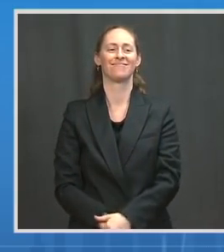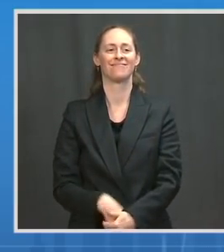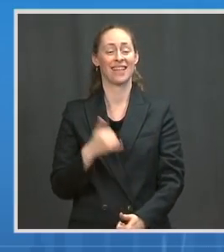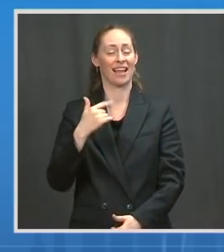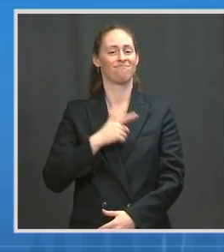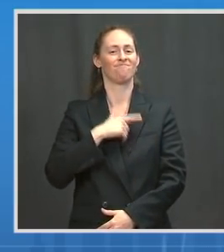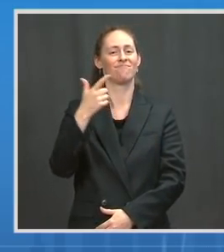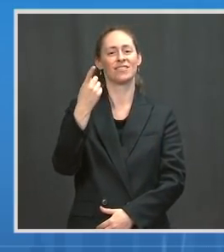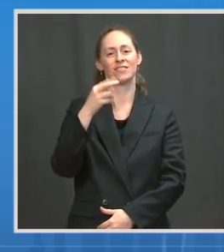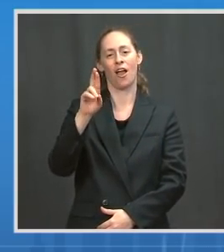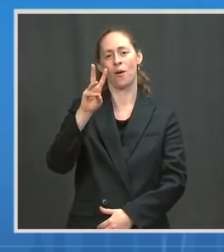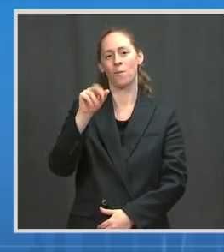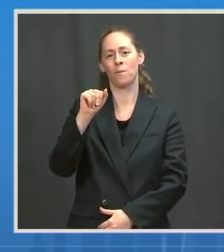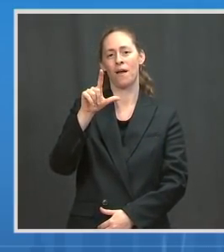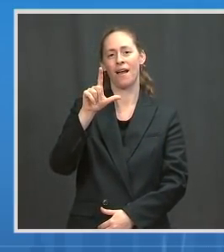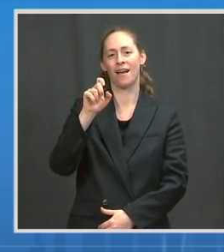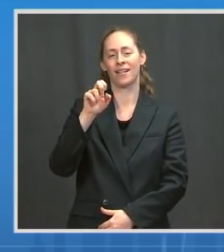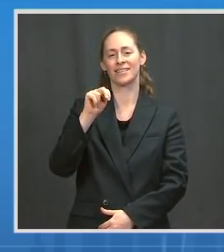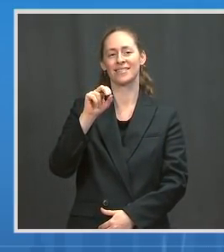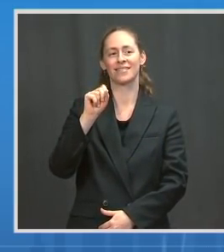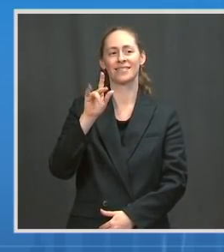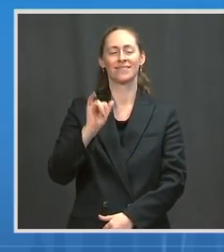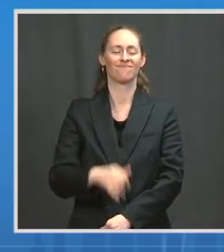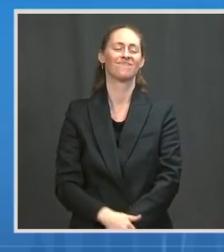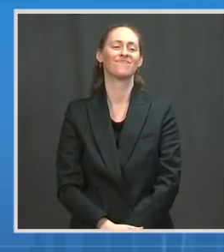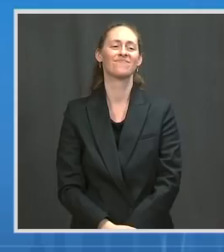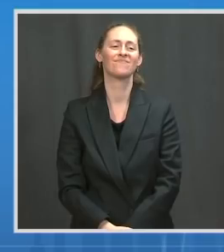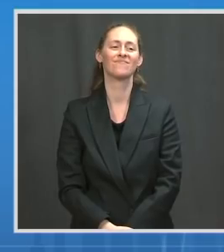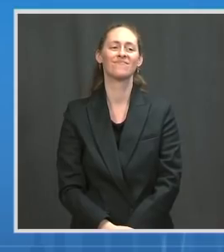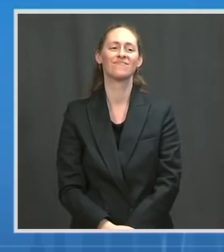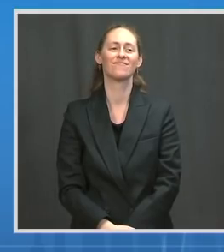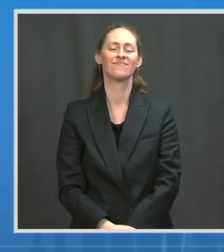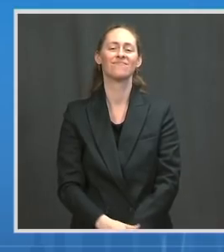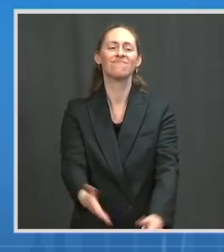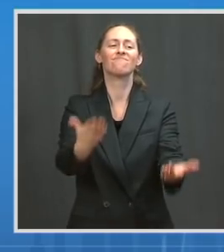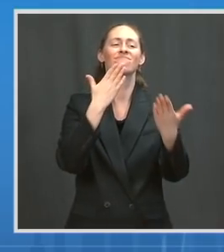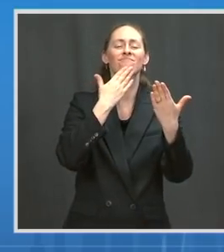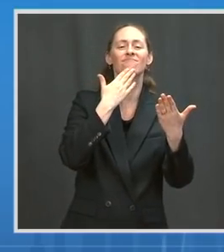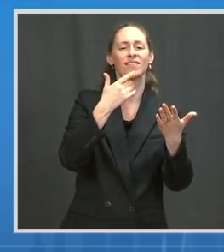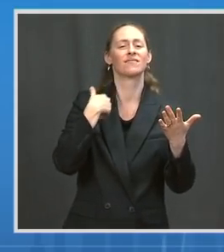And I'm pleased to be back with you today. We'll start with an overview of the data. Yesterday, CDC reported